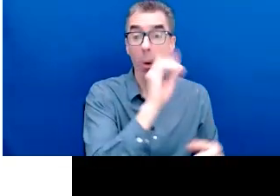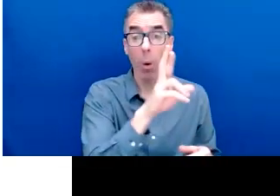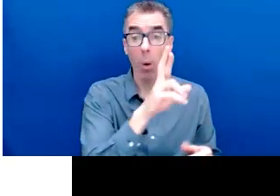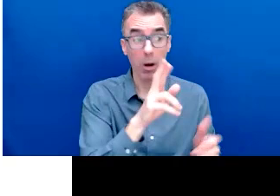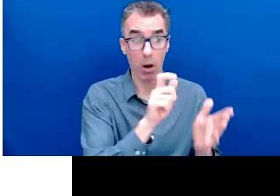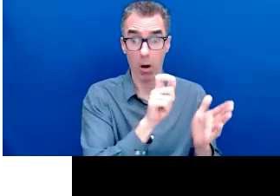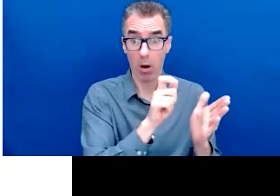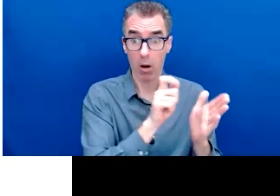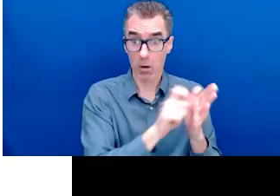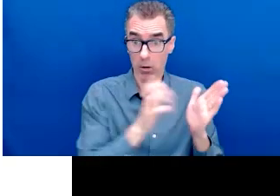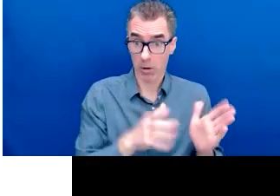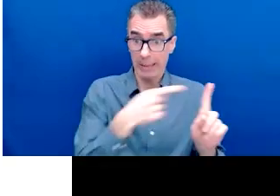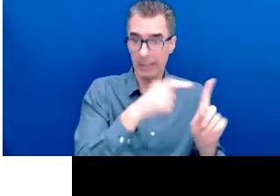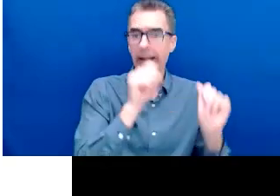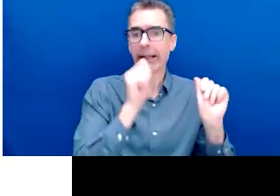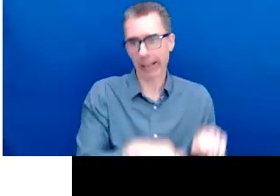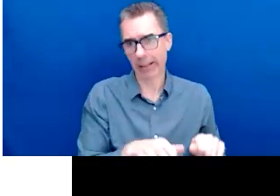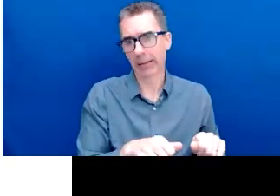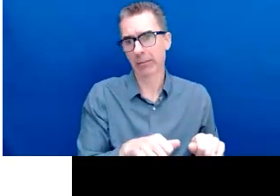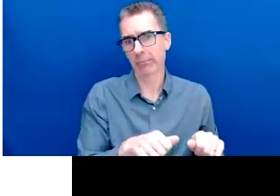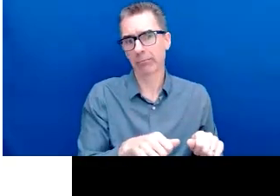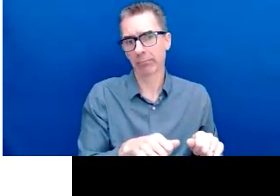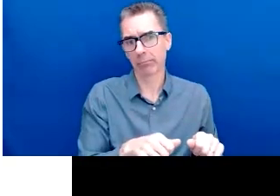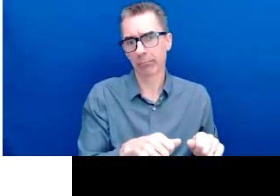CC license on their work.